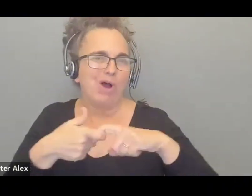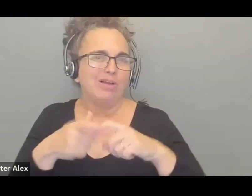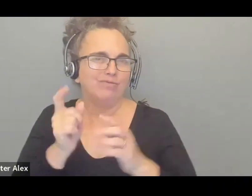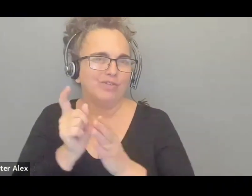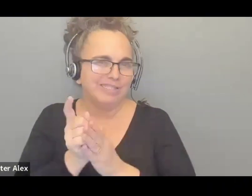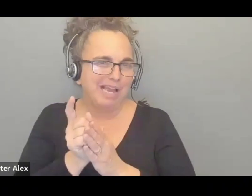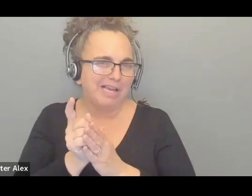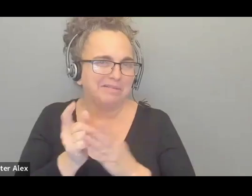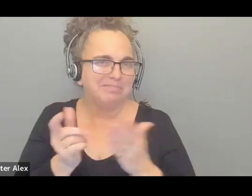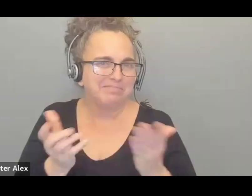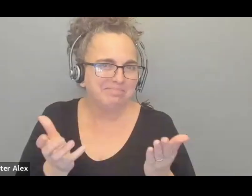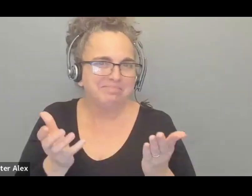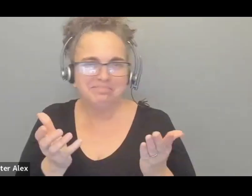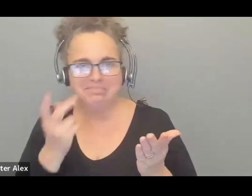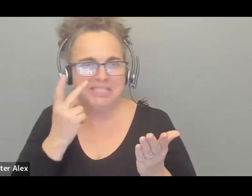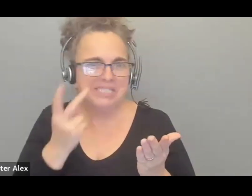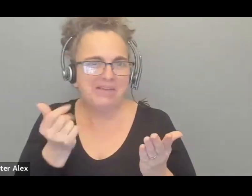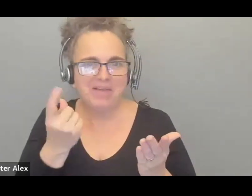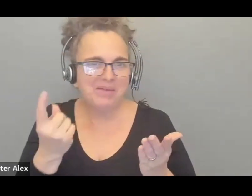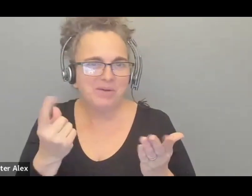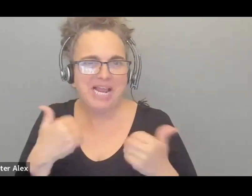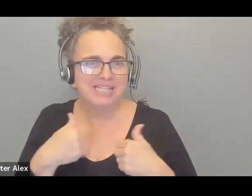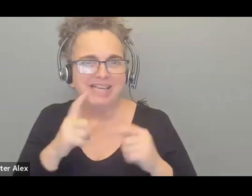and see if anyone has any answers to that one.